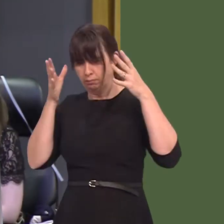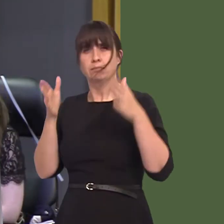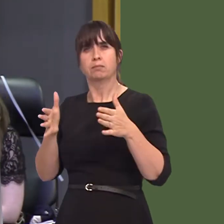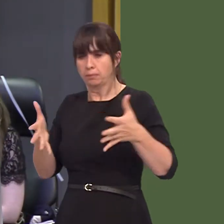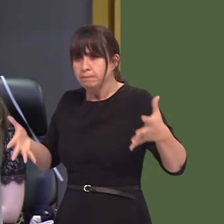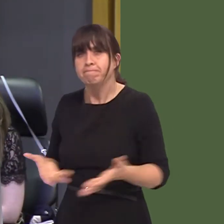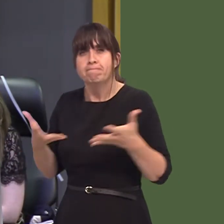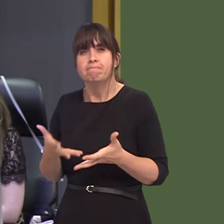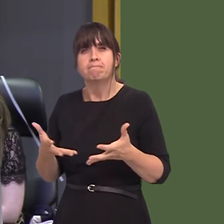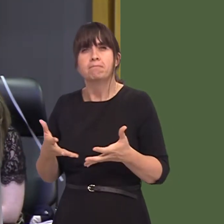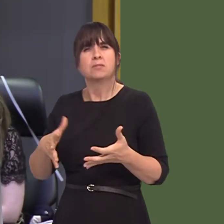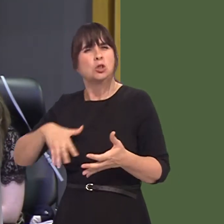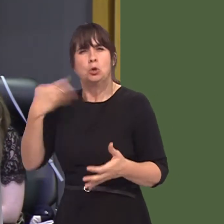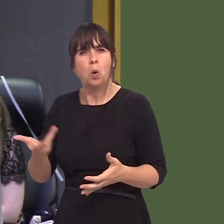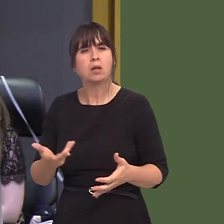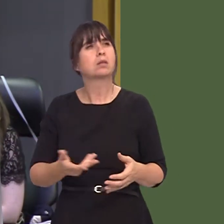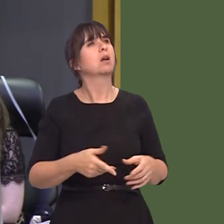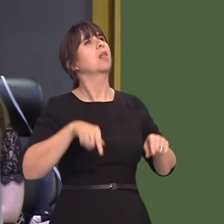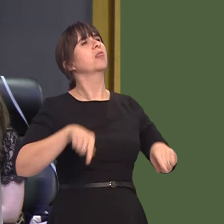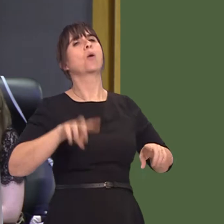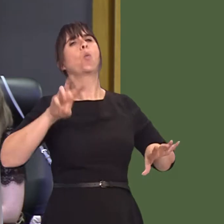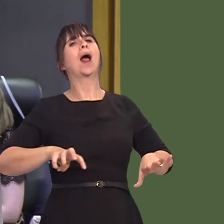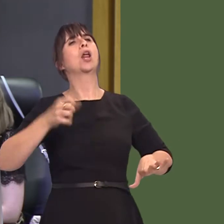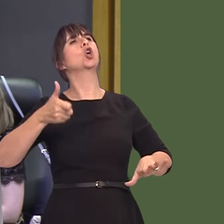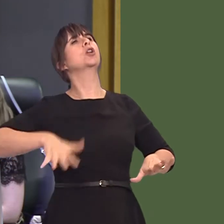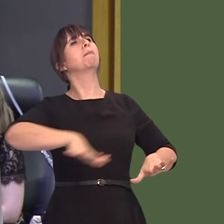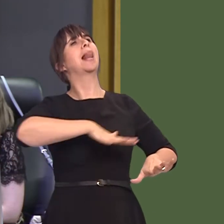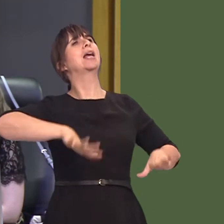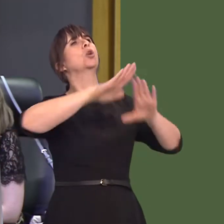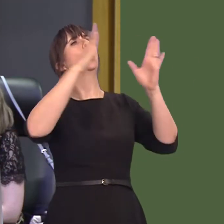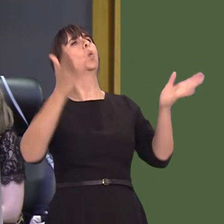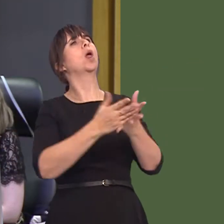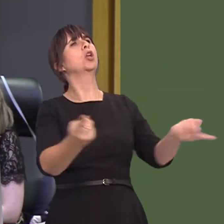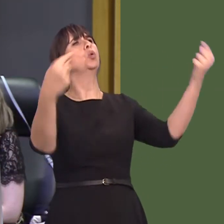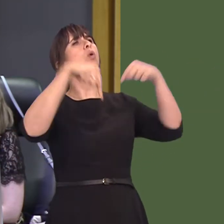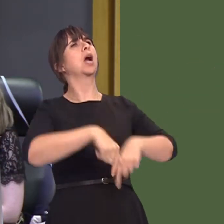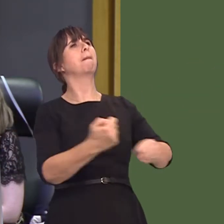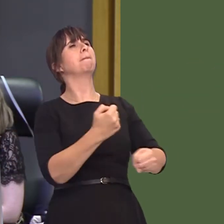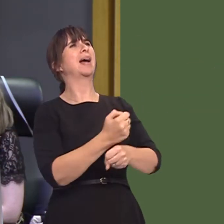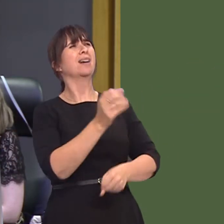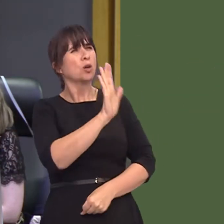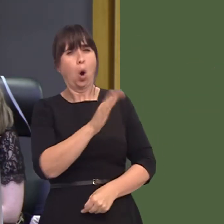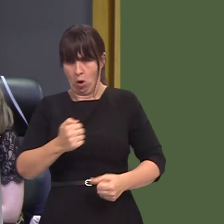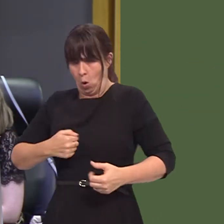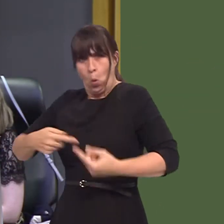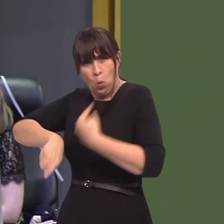not on selling Wales as a location for the world to produce, but invest in our own capacity